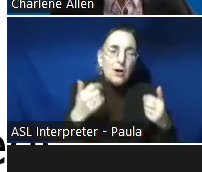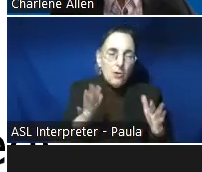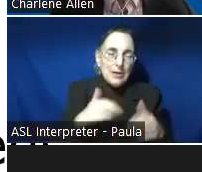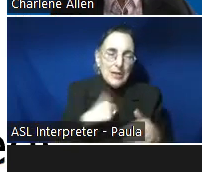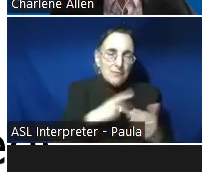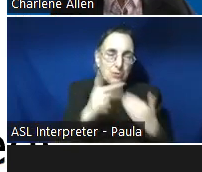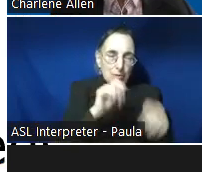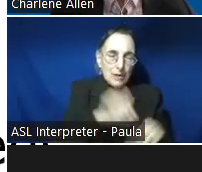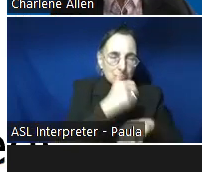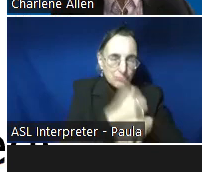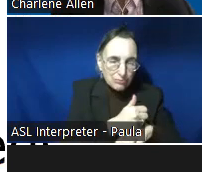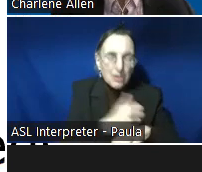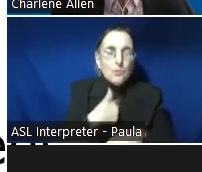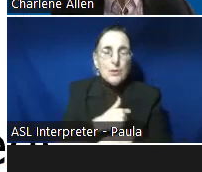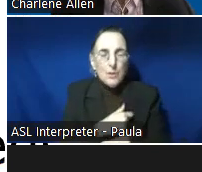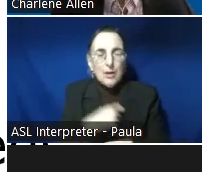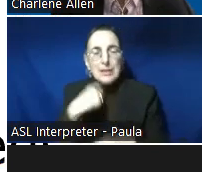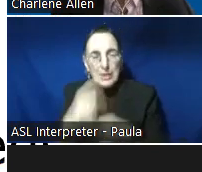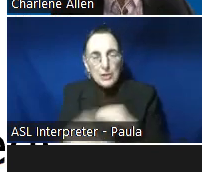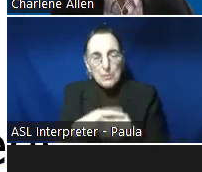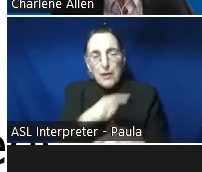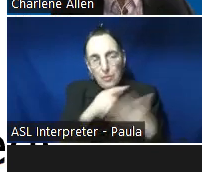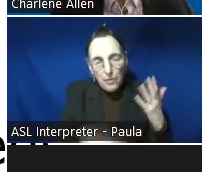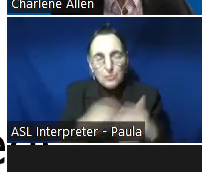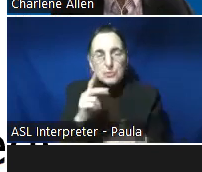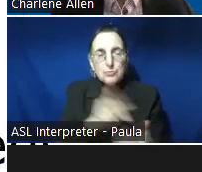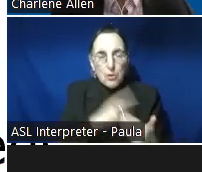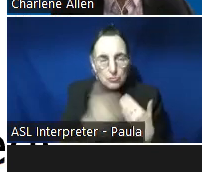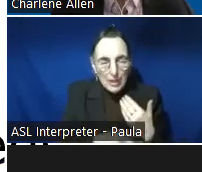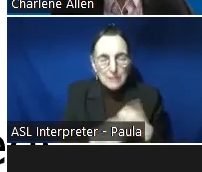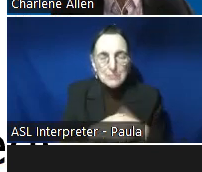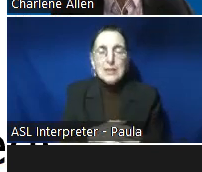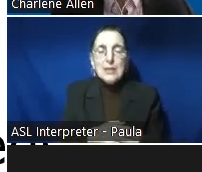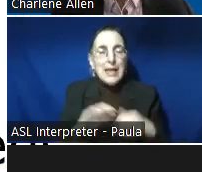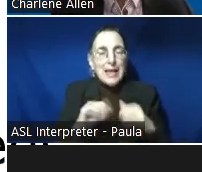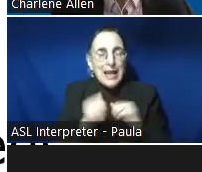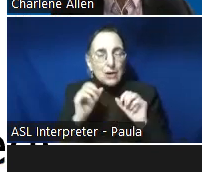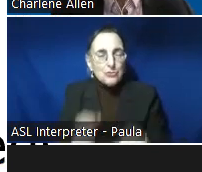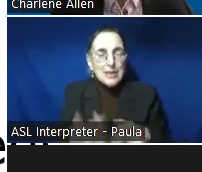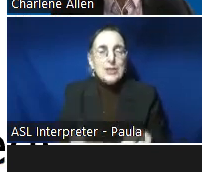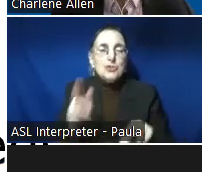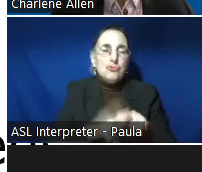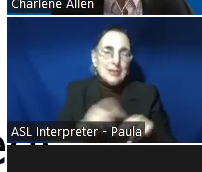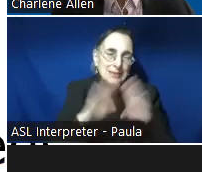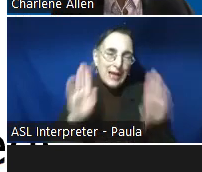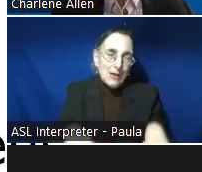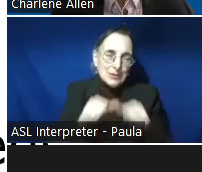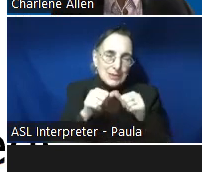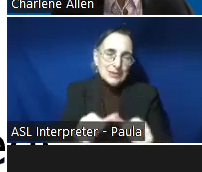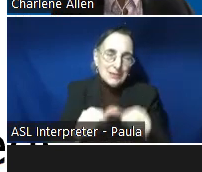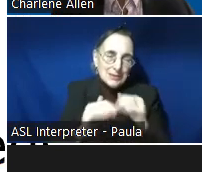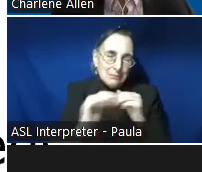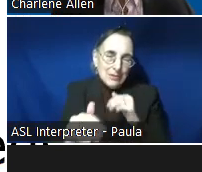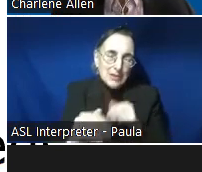accessing these solutions to increase housing stability for your consumers.